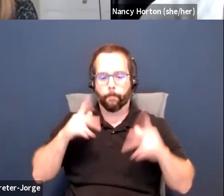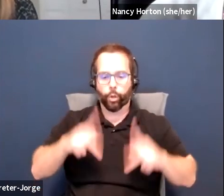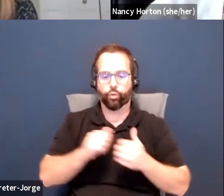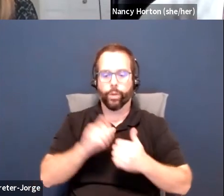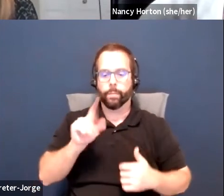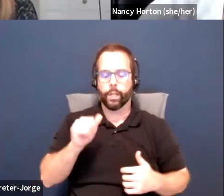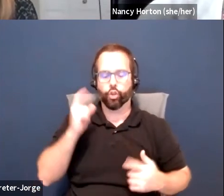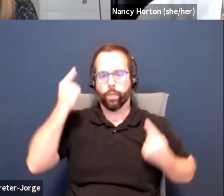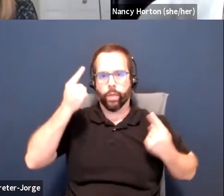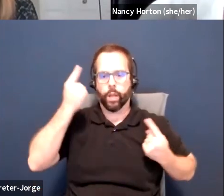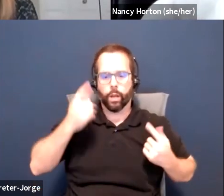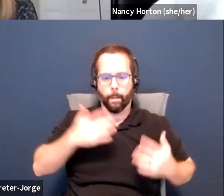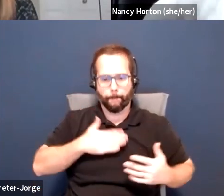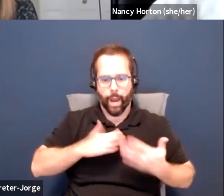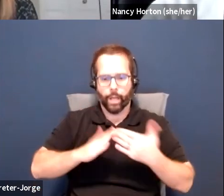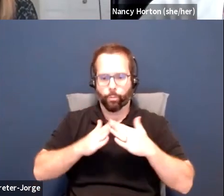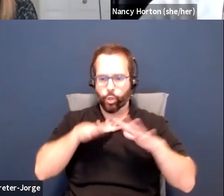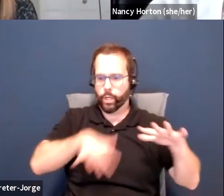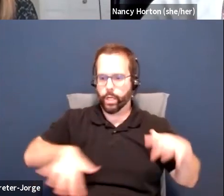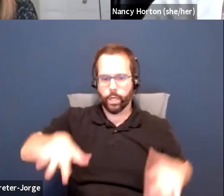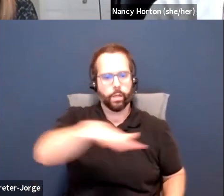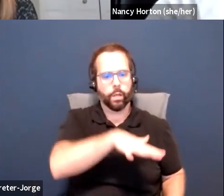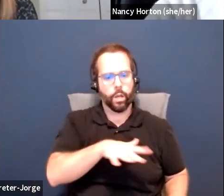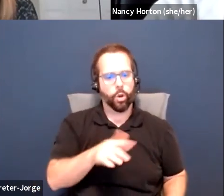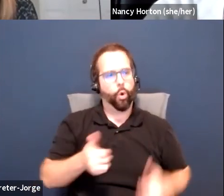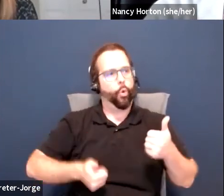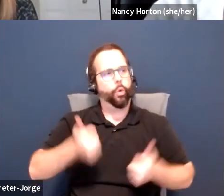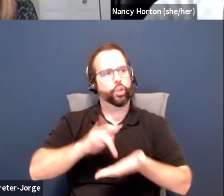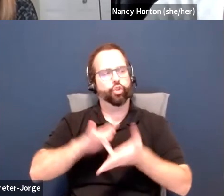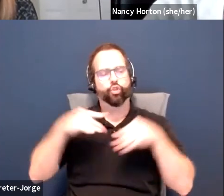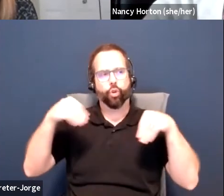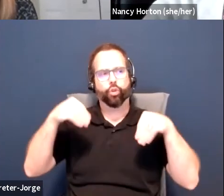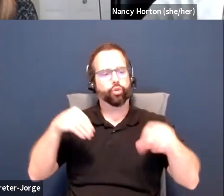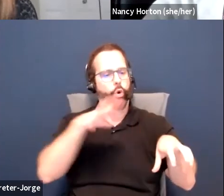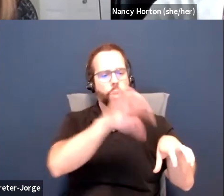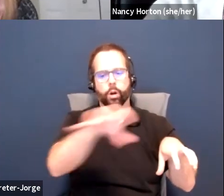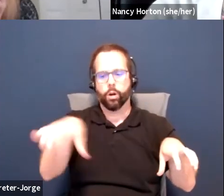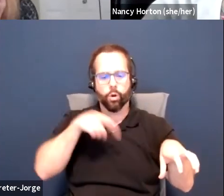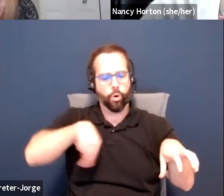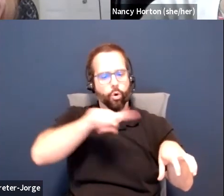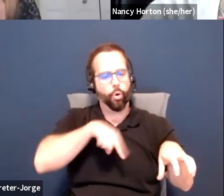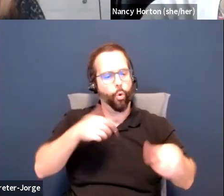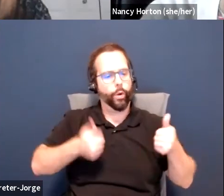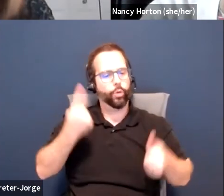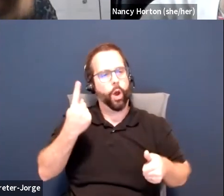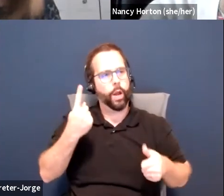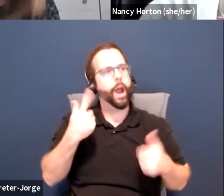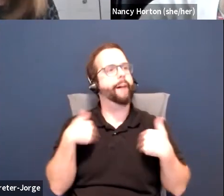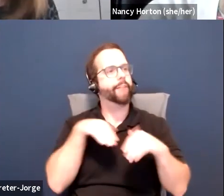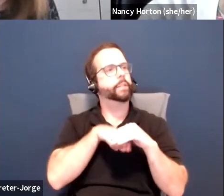are giving vaccinations, right? So which up one or which drugstore in my